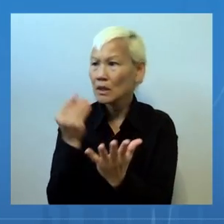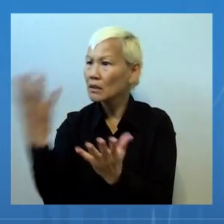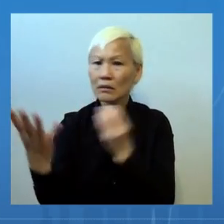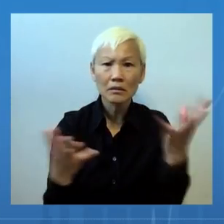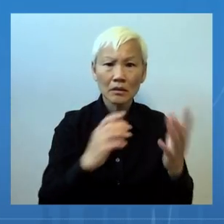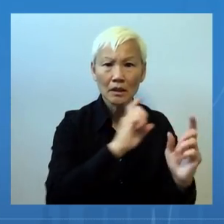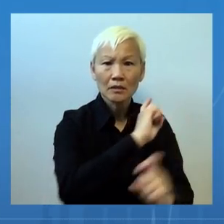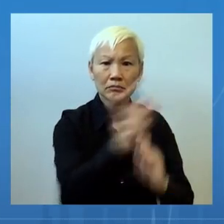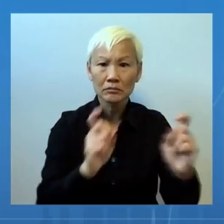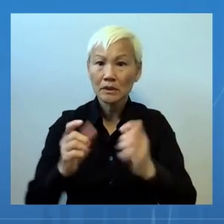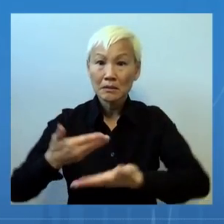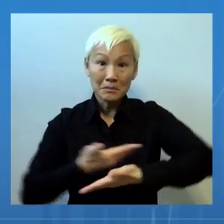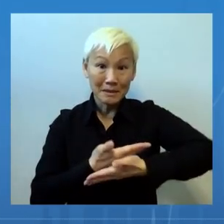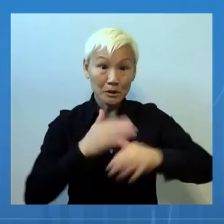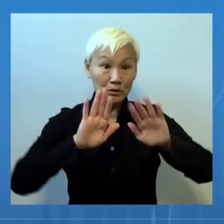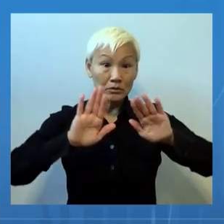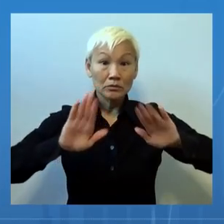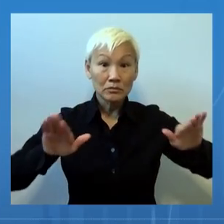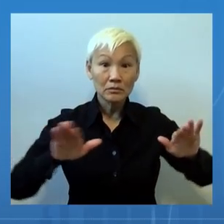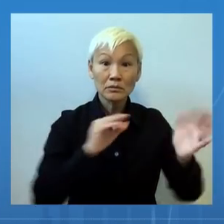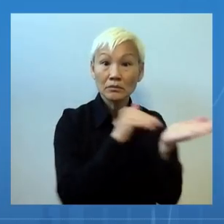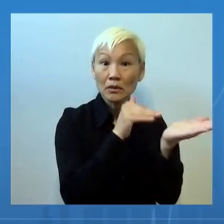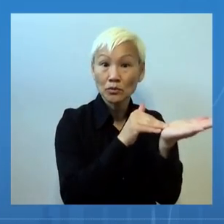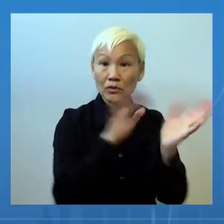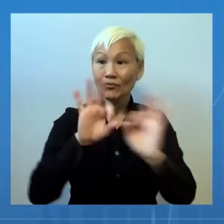to school-based clinics, to community-based sites.